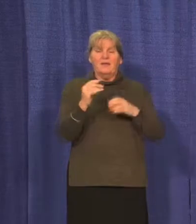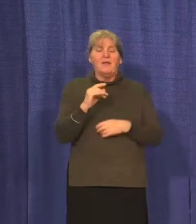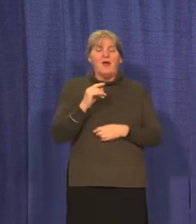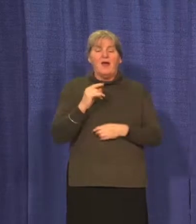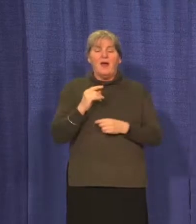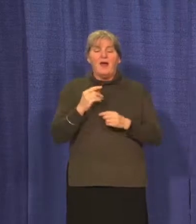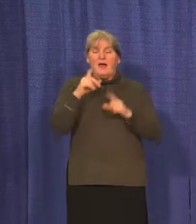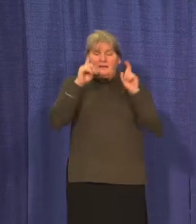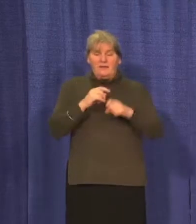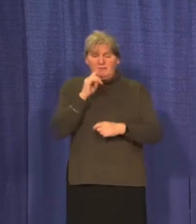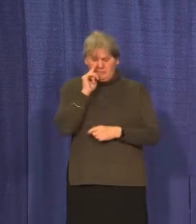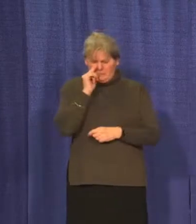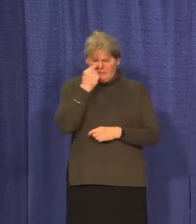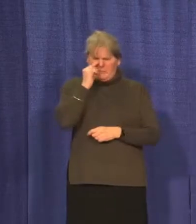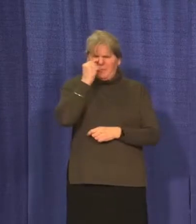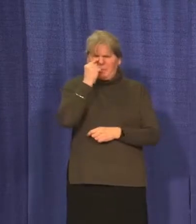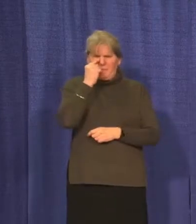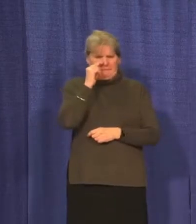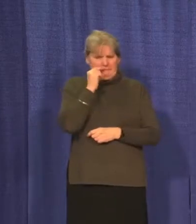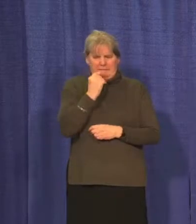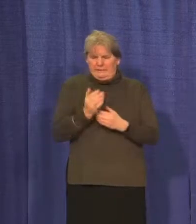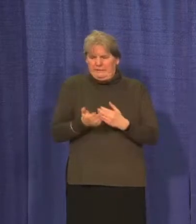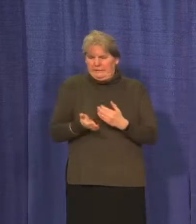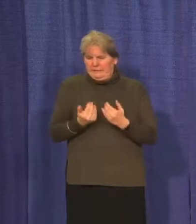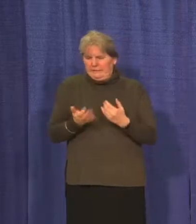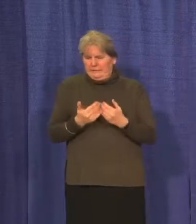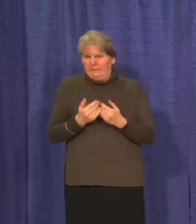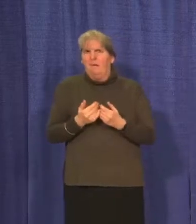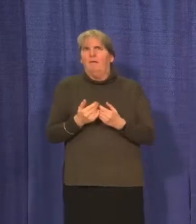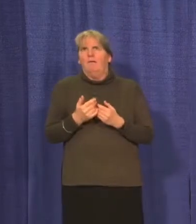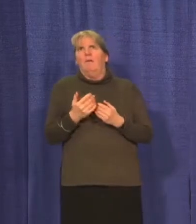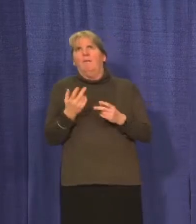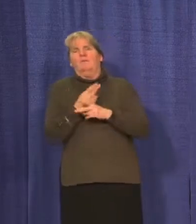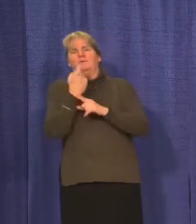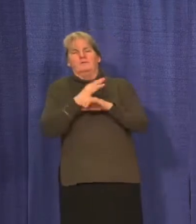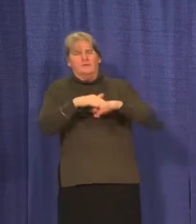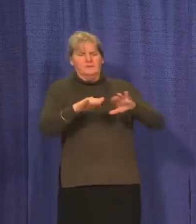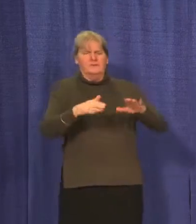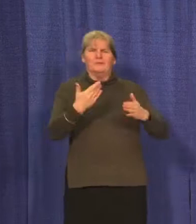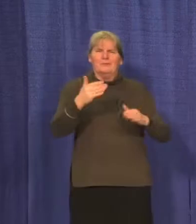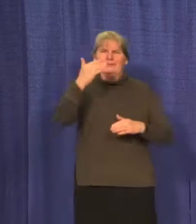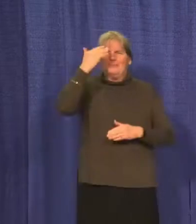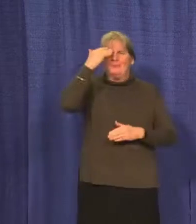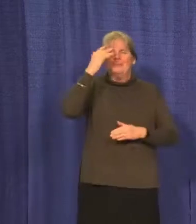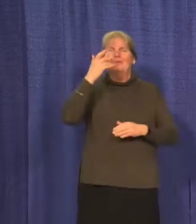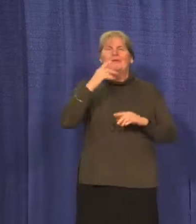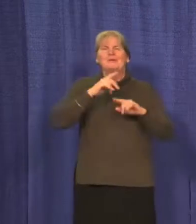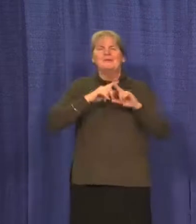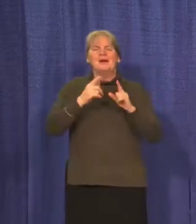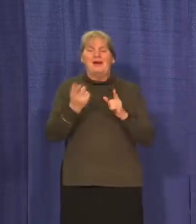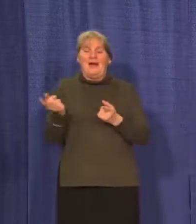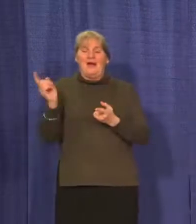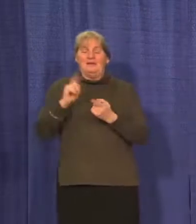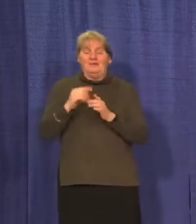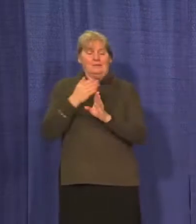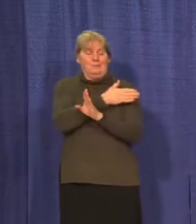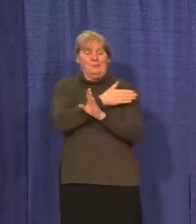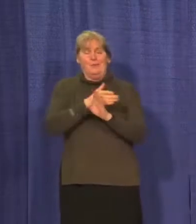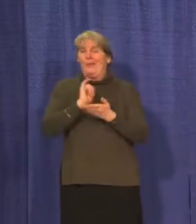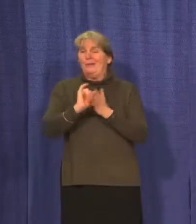A nasopharyngeal swab is not a pleasant experience, especially for children. We all know that. But until this point it was the